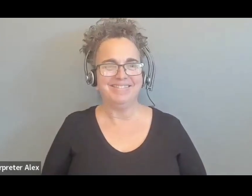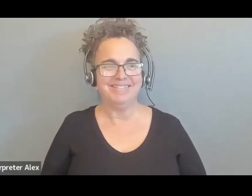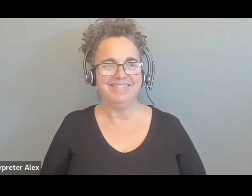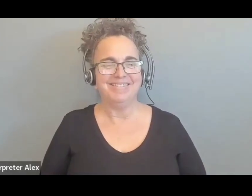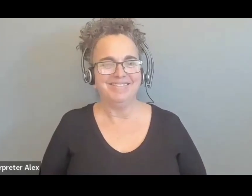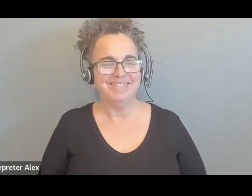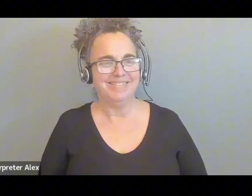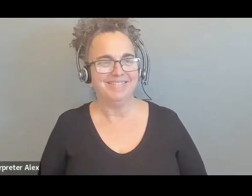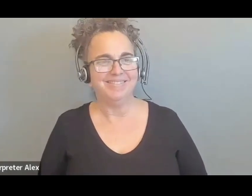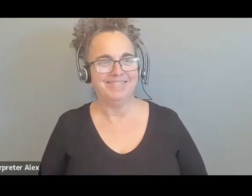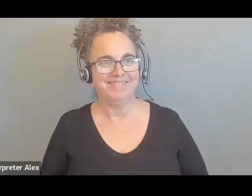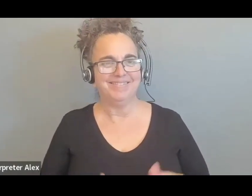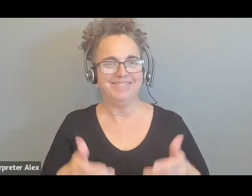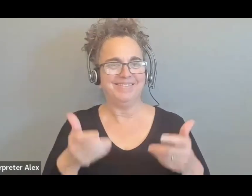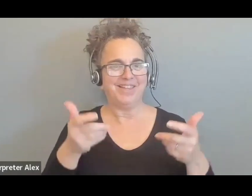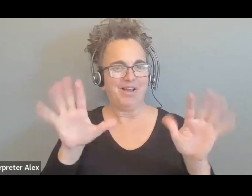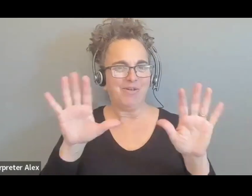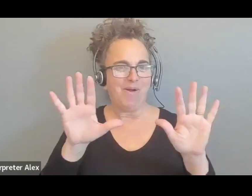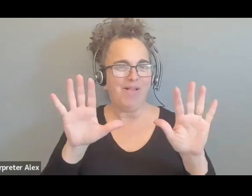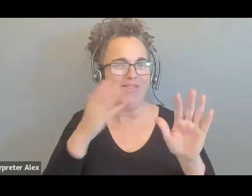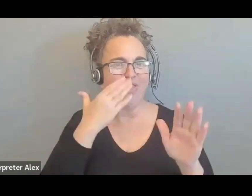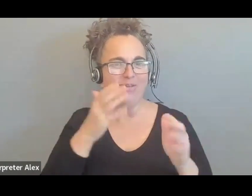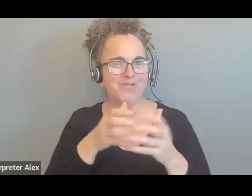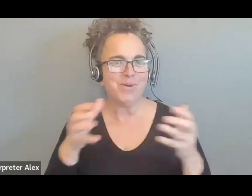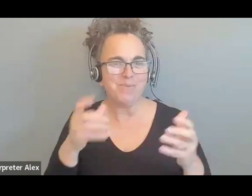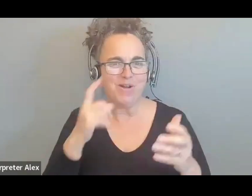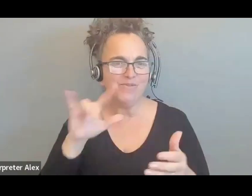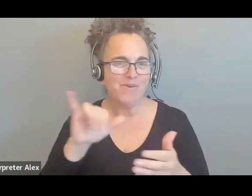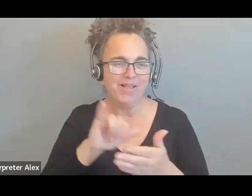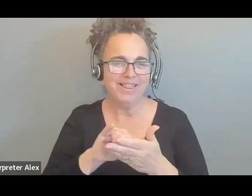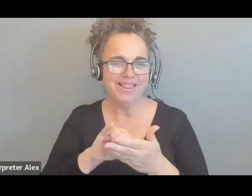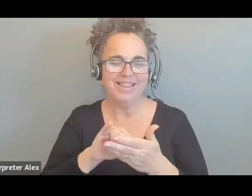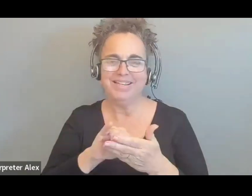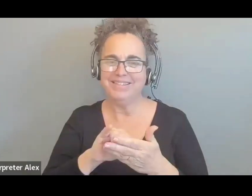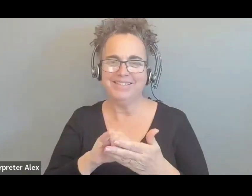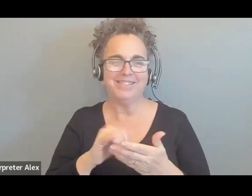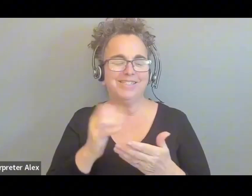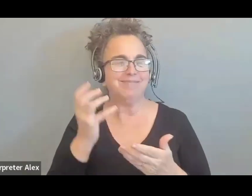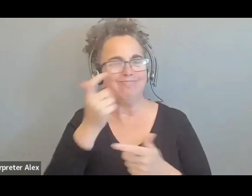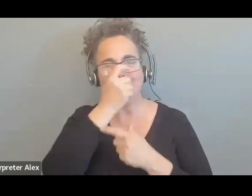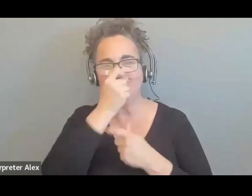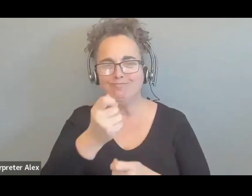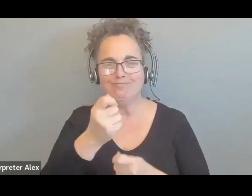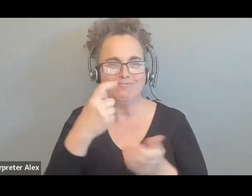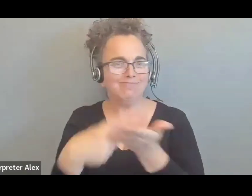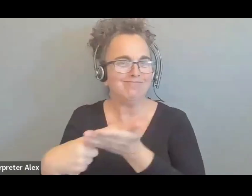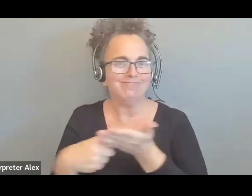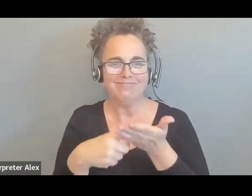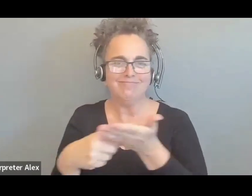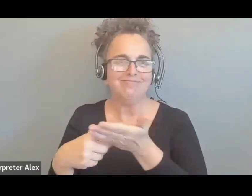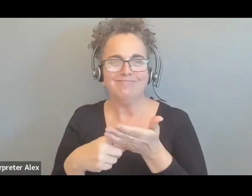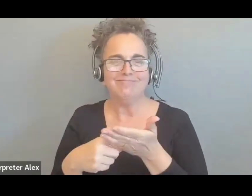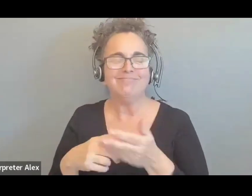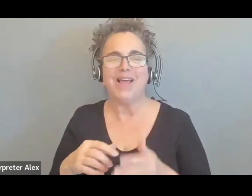There you have it folks. Guys, thank you so much for this engaging conversation and to the team of Teach Access, thank you